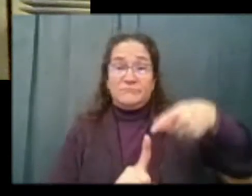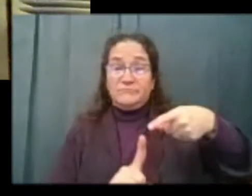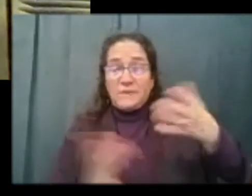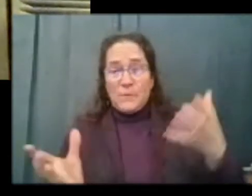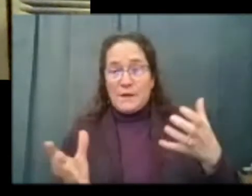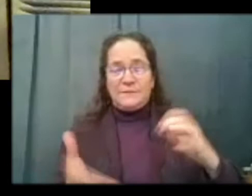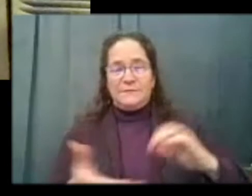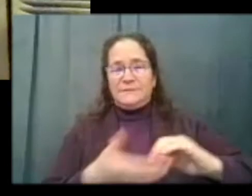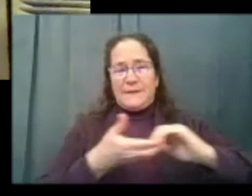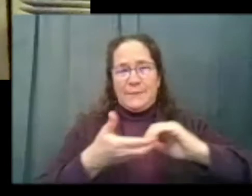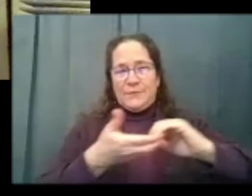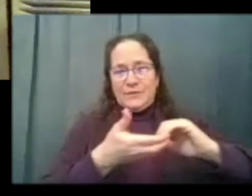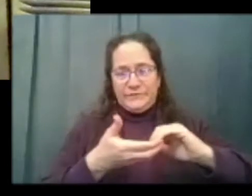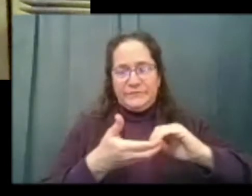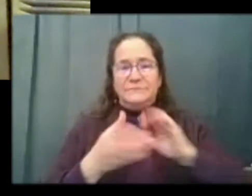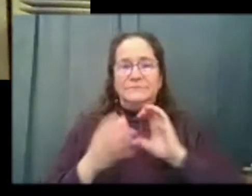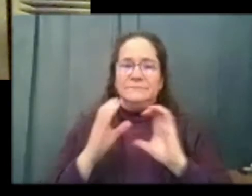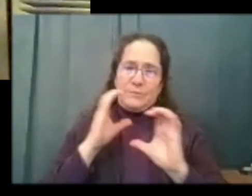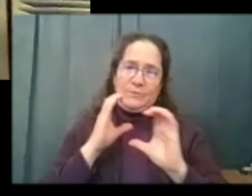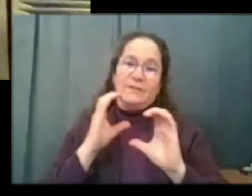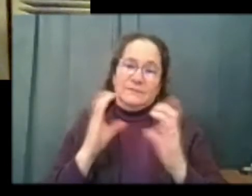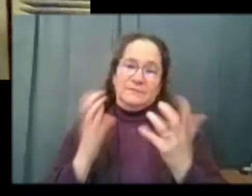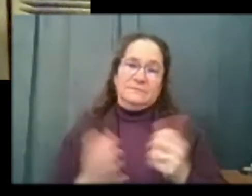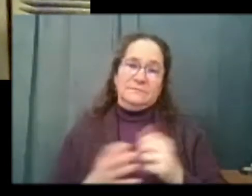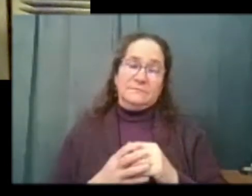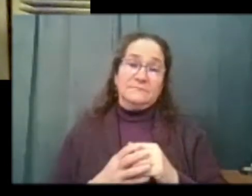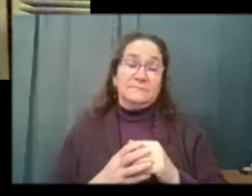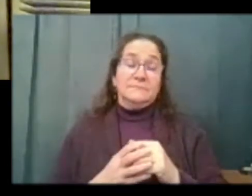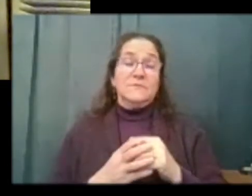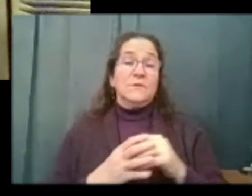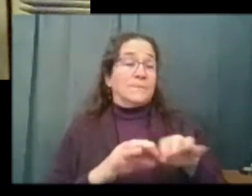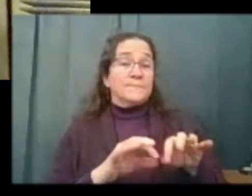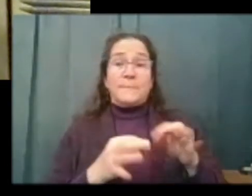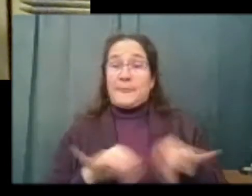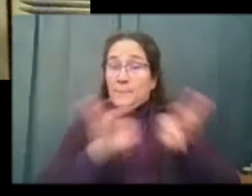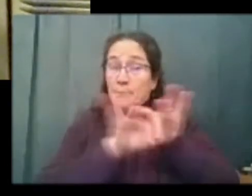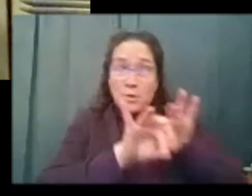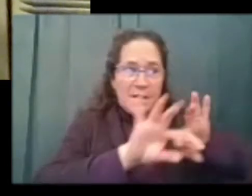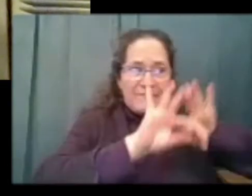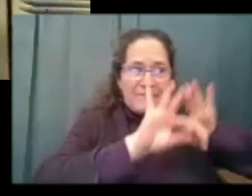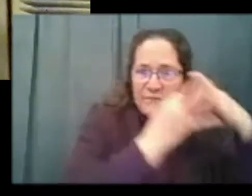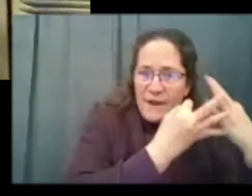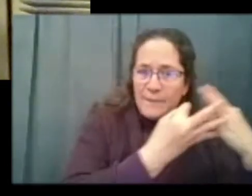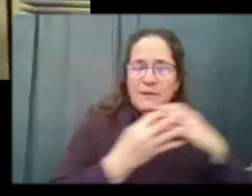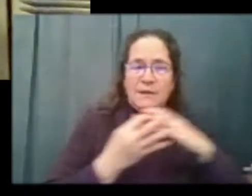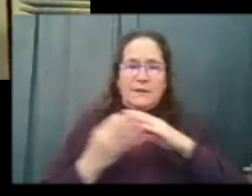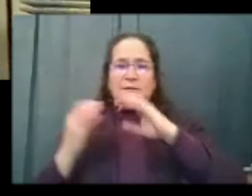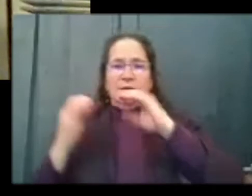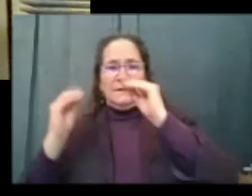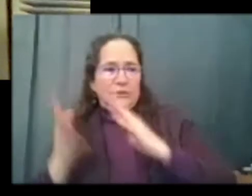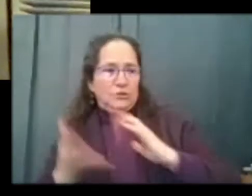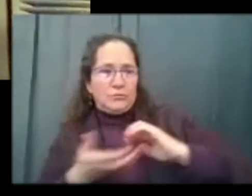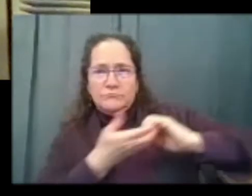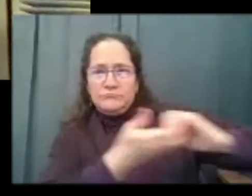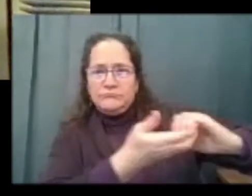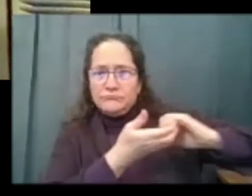So I do think that families and educators definitely need to work together and really support the learner